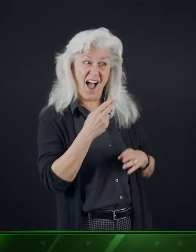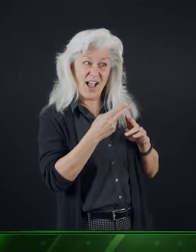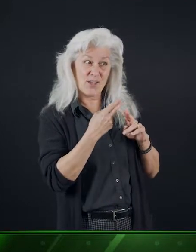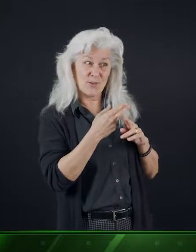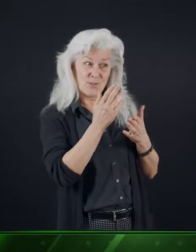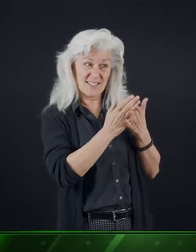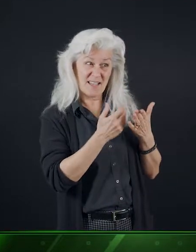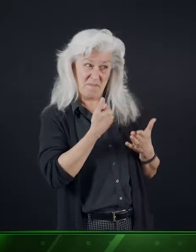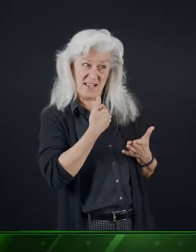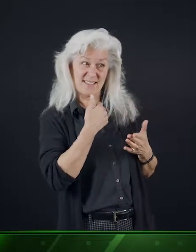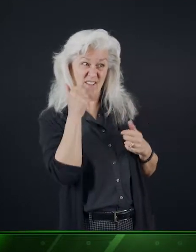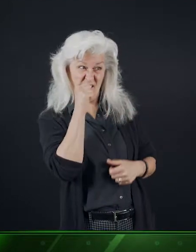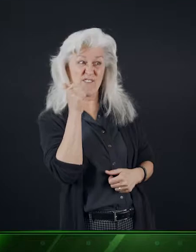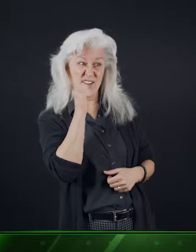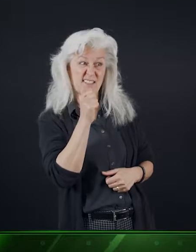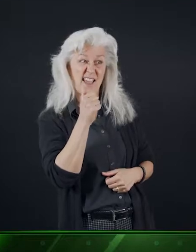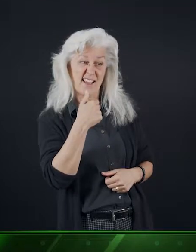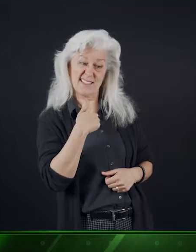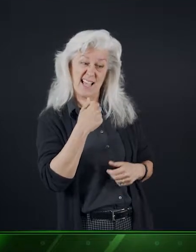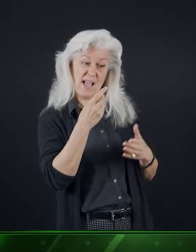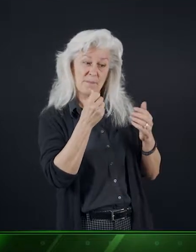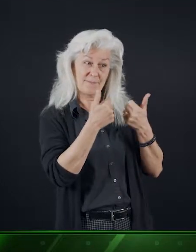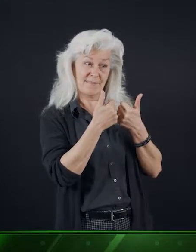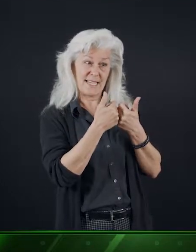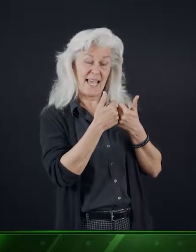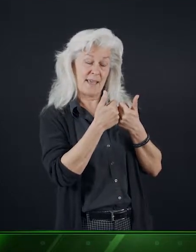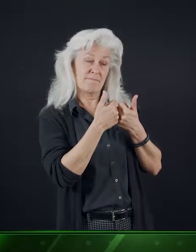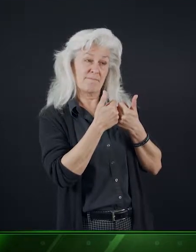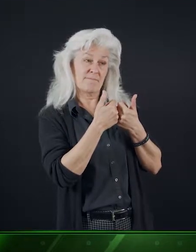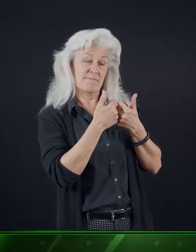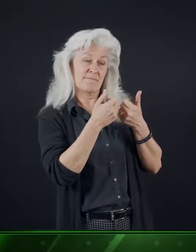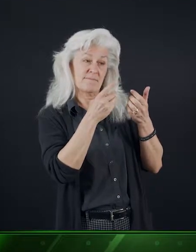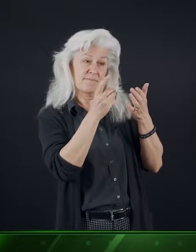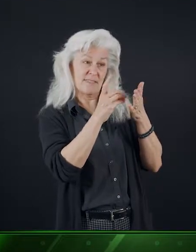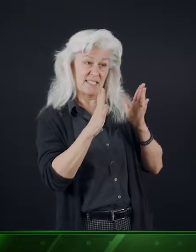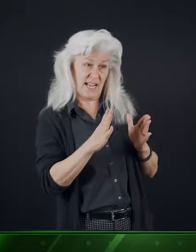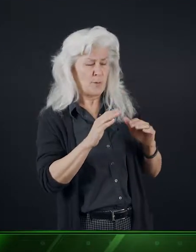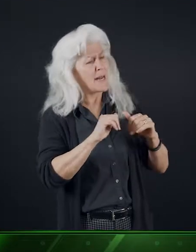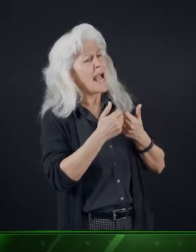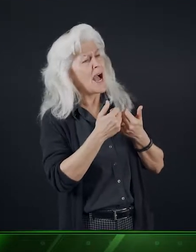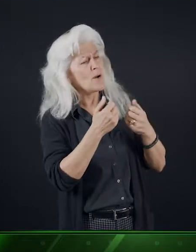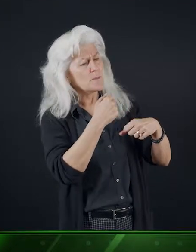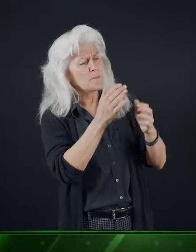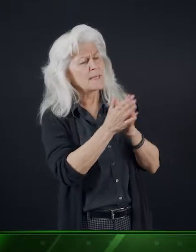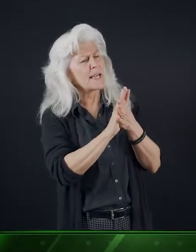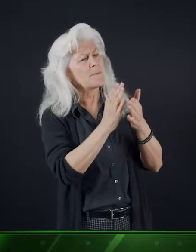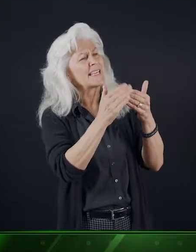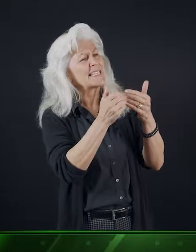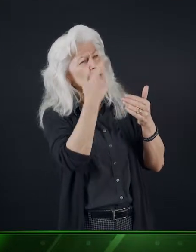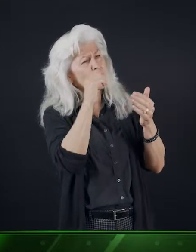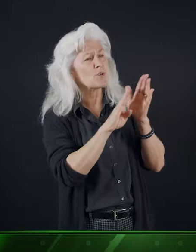almost every day myself as a game designer. But how are we making it easier for developers to find these resources?